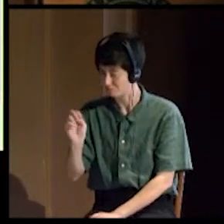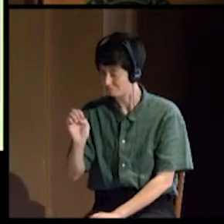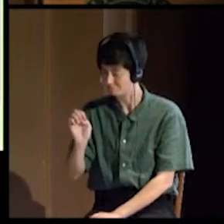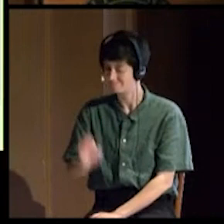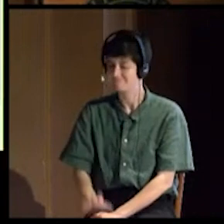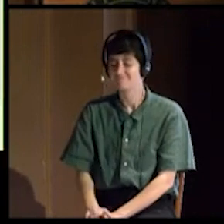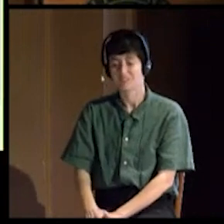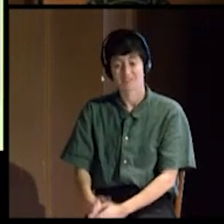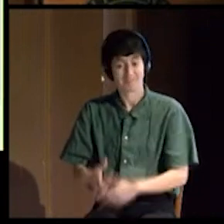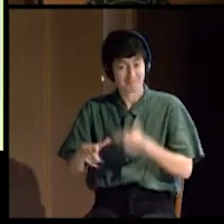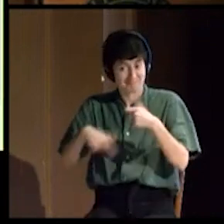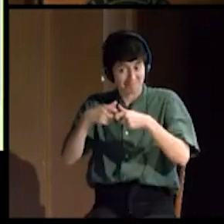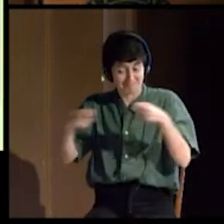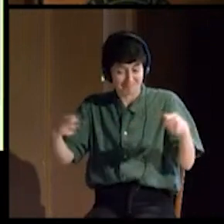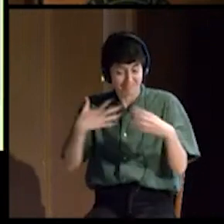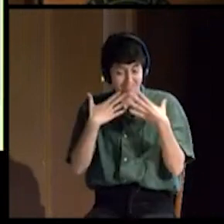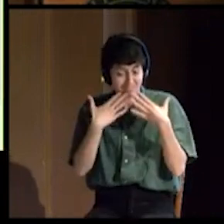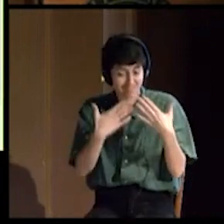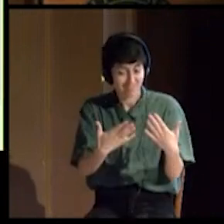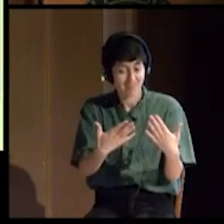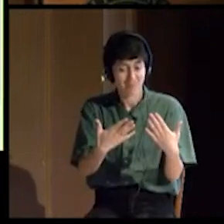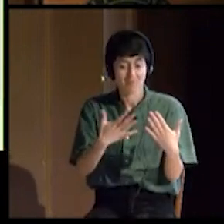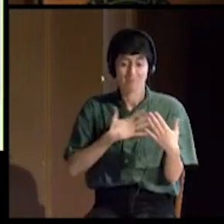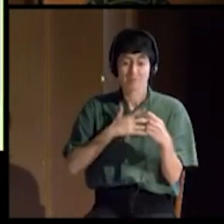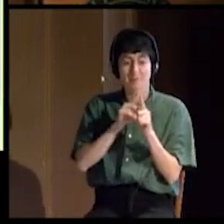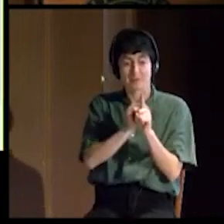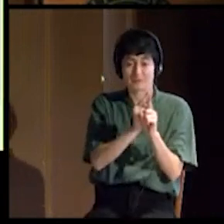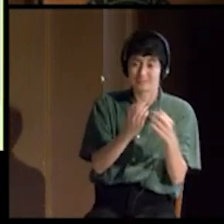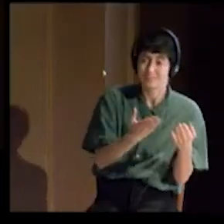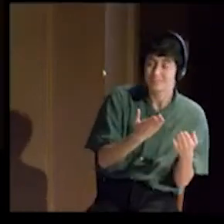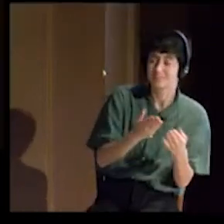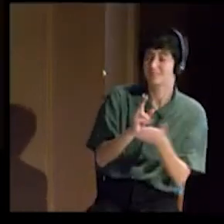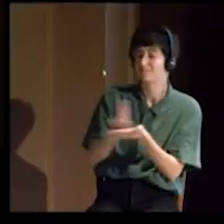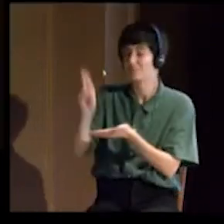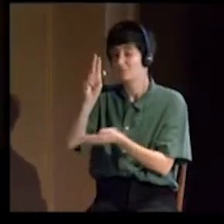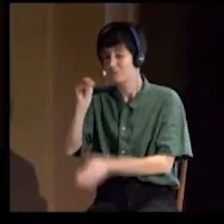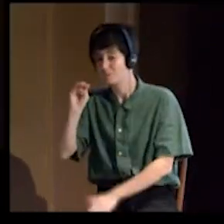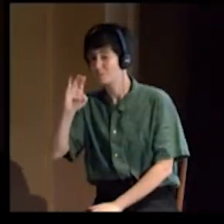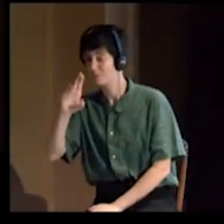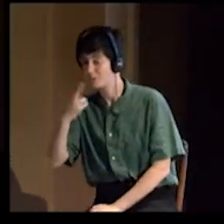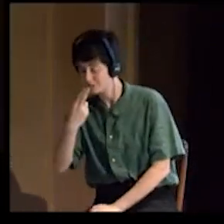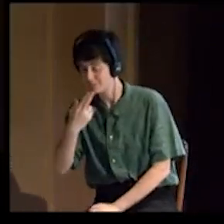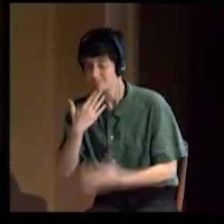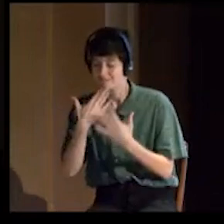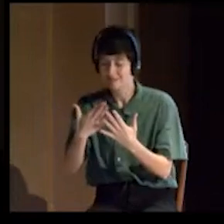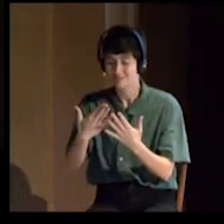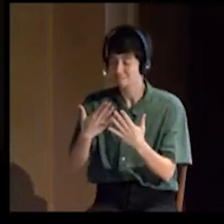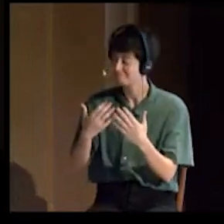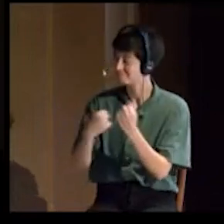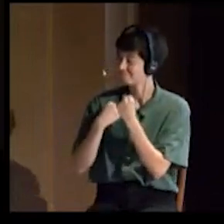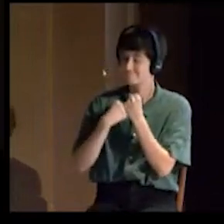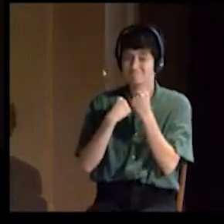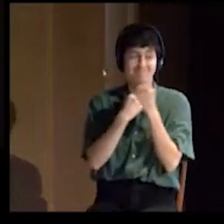as my mentors here and at University of Michigan. (audience applauds)